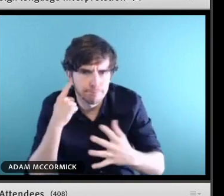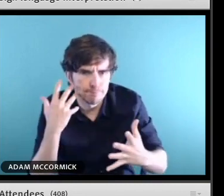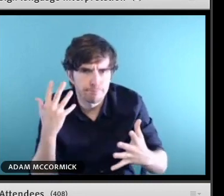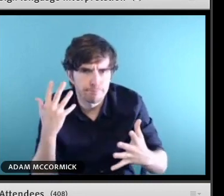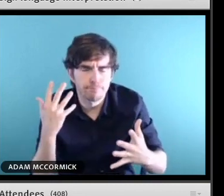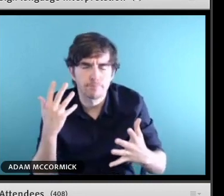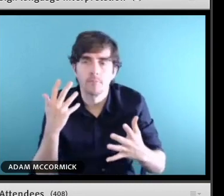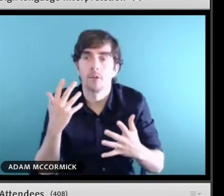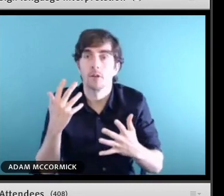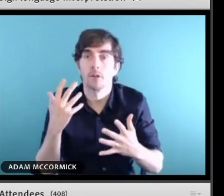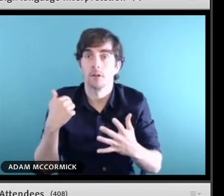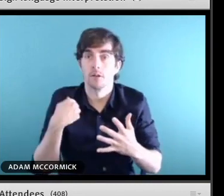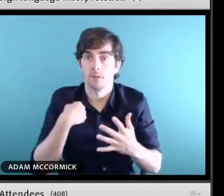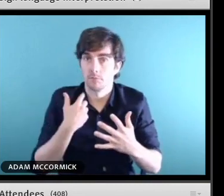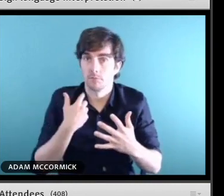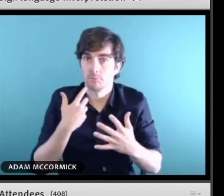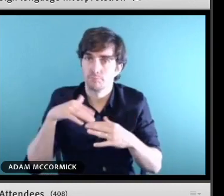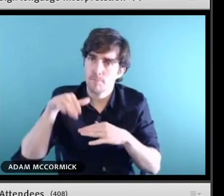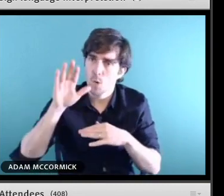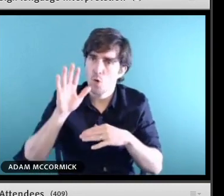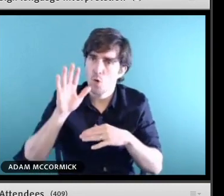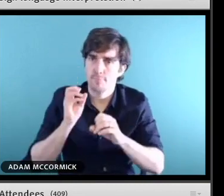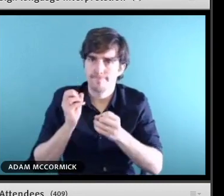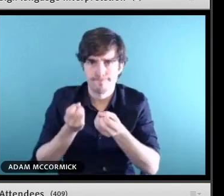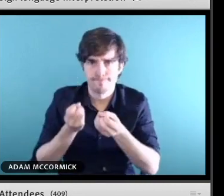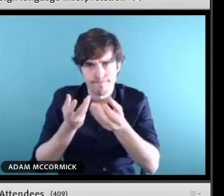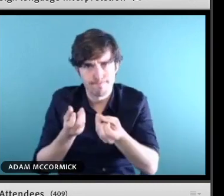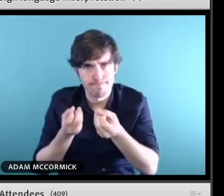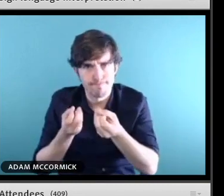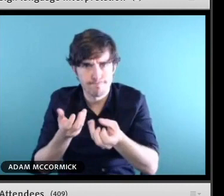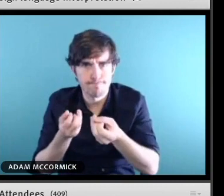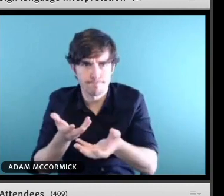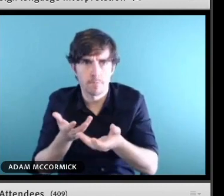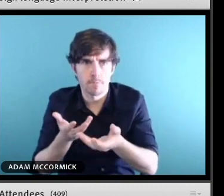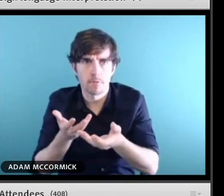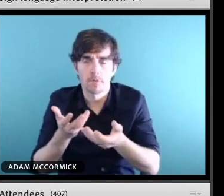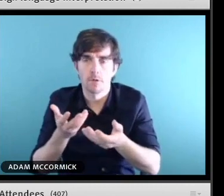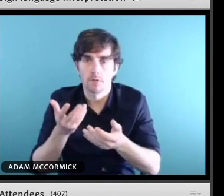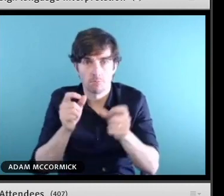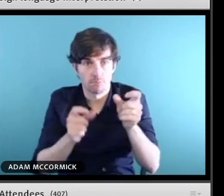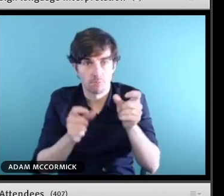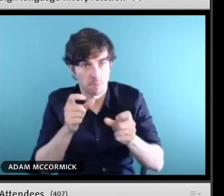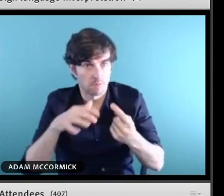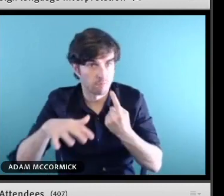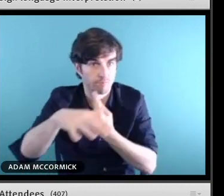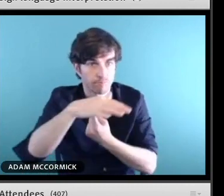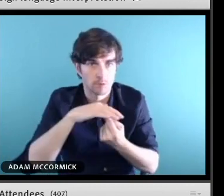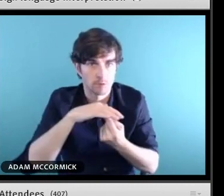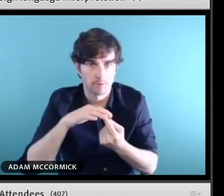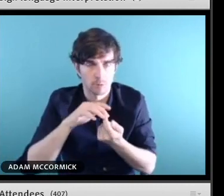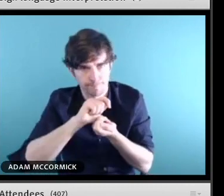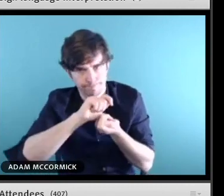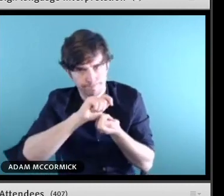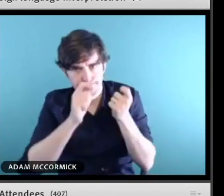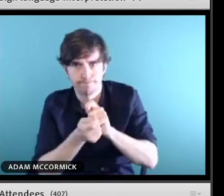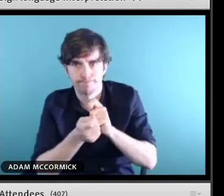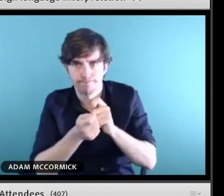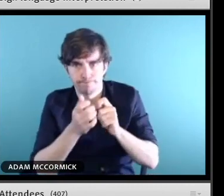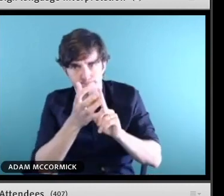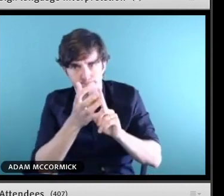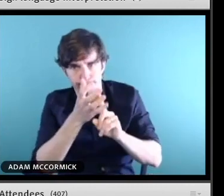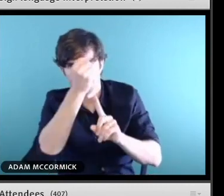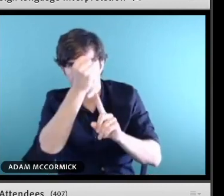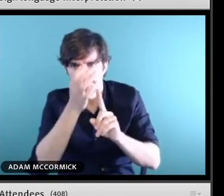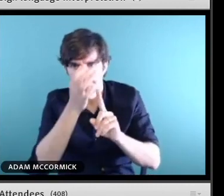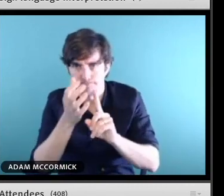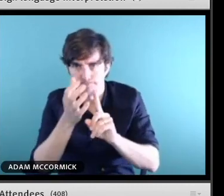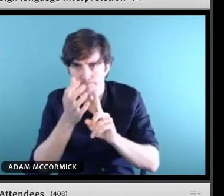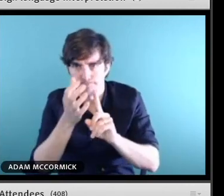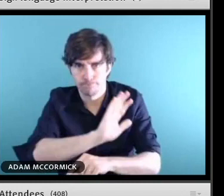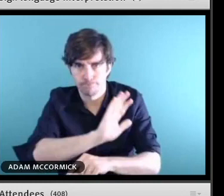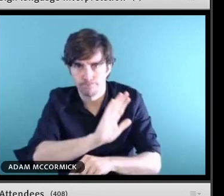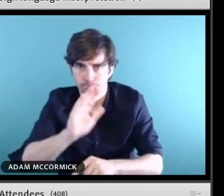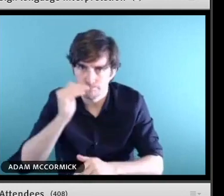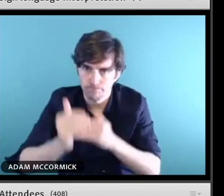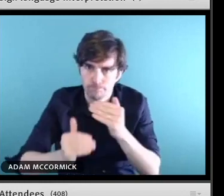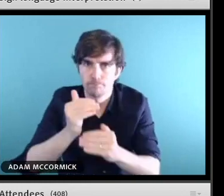appreciate that and it's terrific that you're able to join us now. Hopefully we won't have